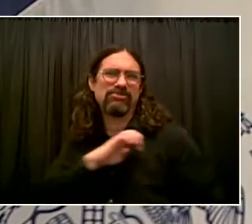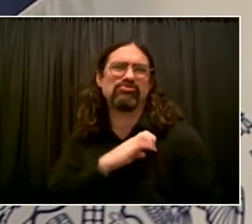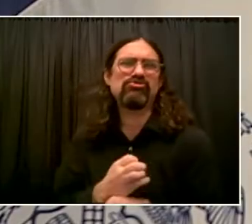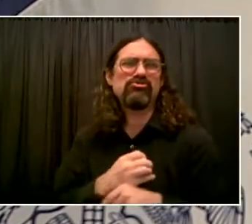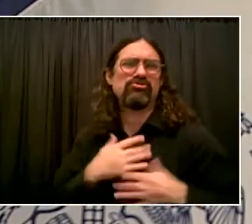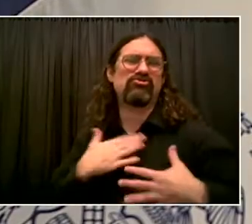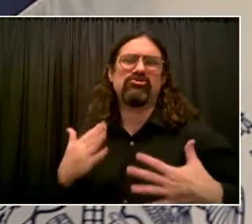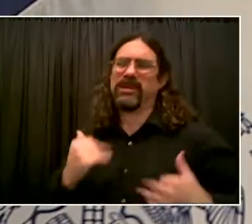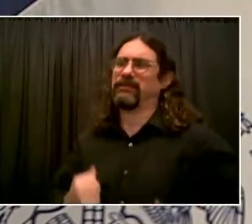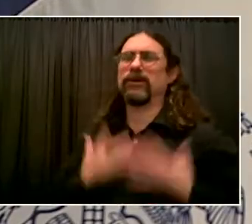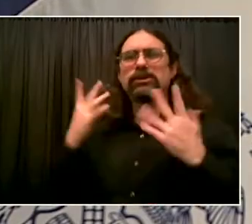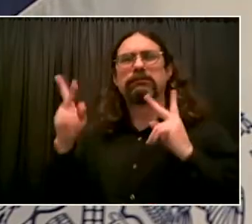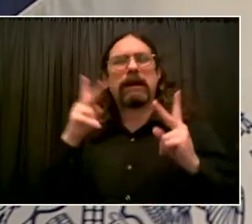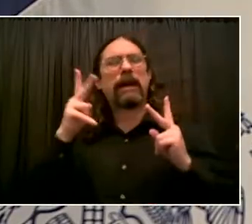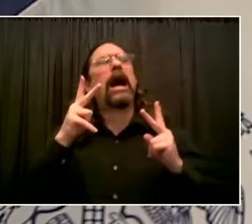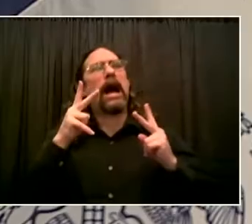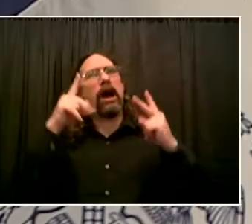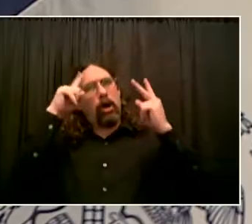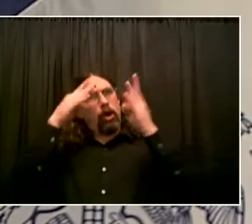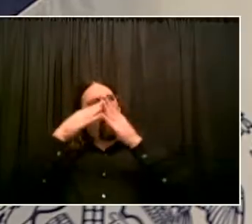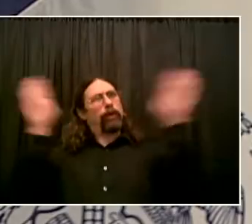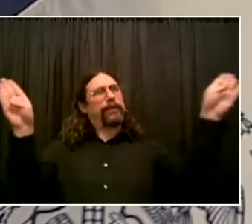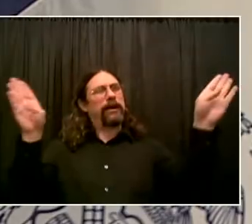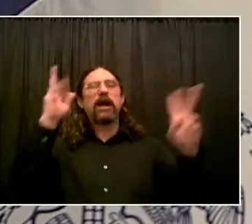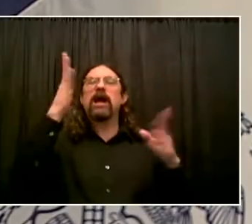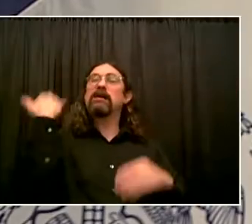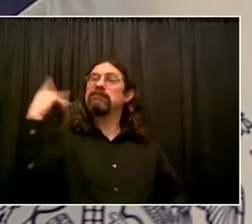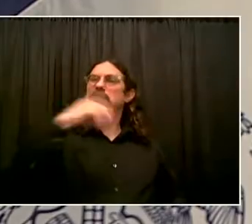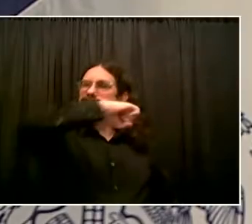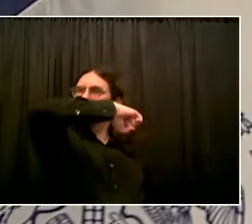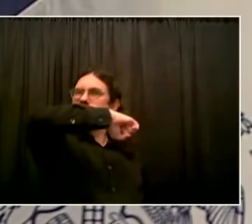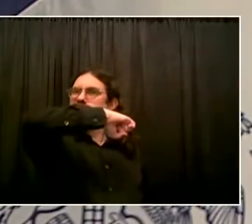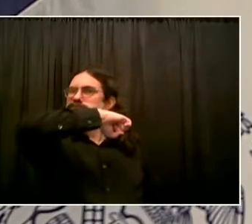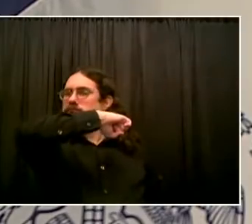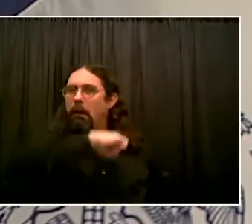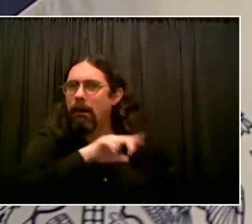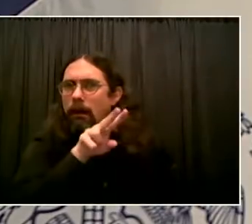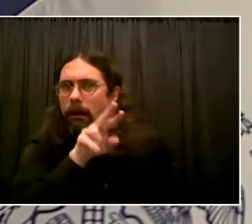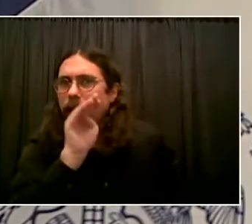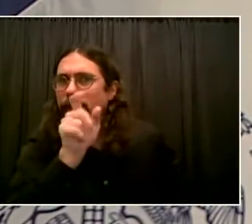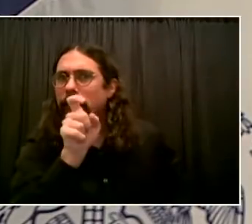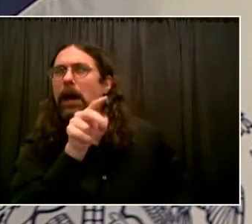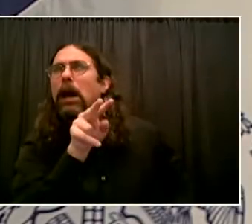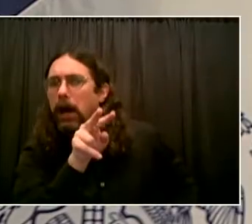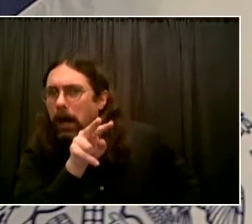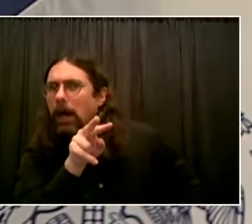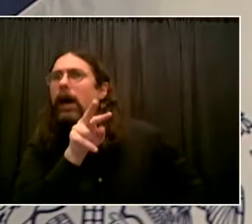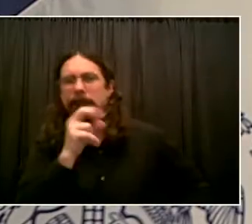HUMAN BEING. I WAS CERTAINLY DEEPLY INFLUENCED BY HIS WORK. I KNOW SO MANY OTHERS WHO WERE